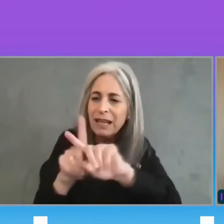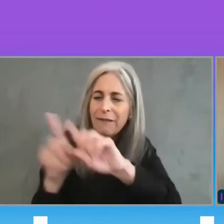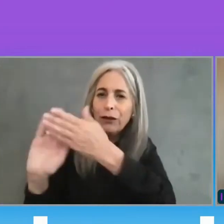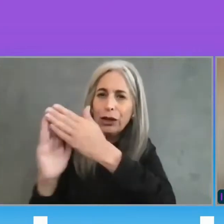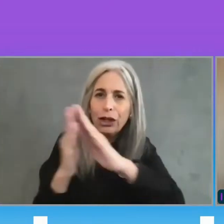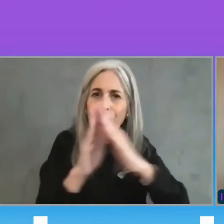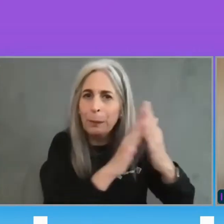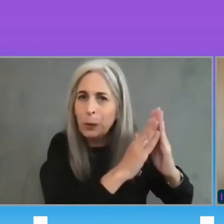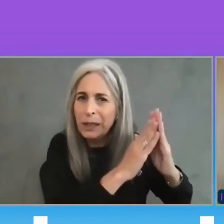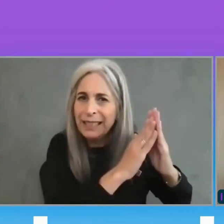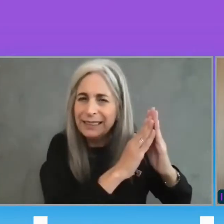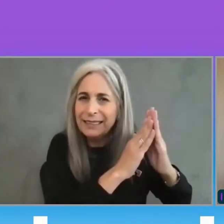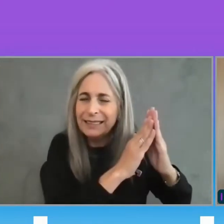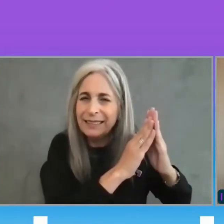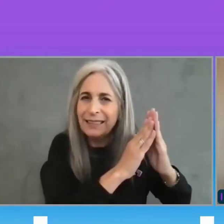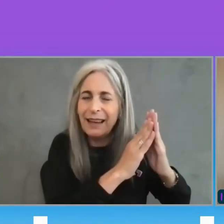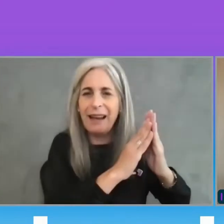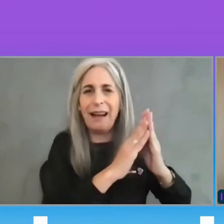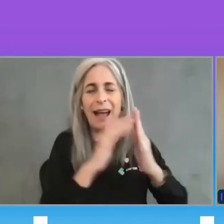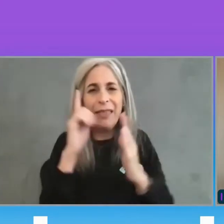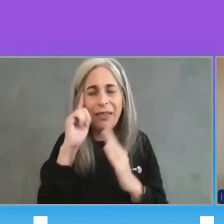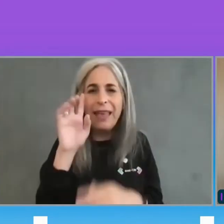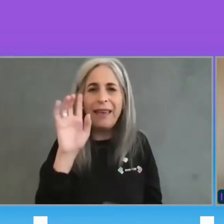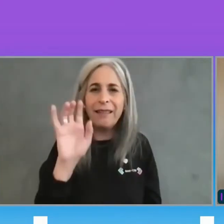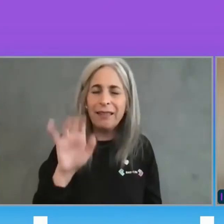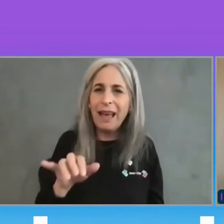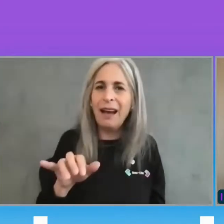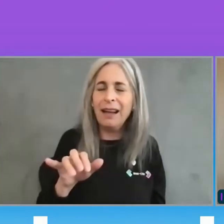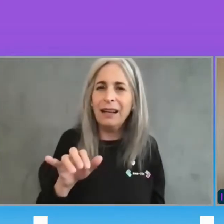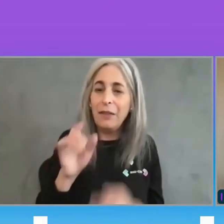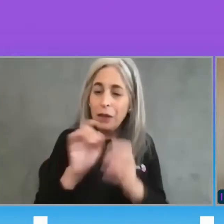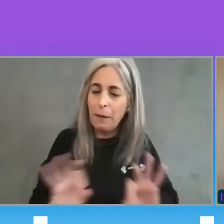in these different communities.